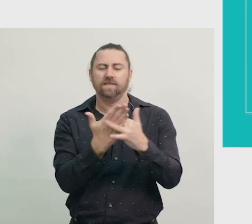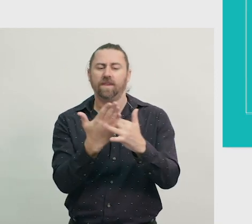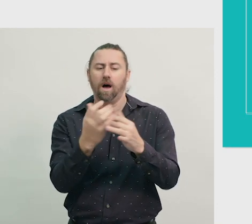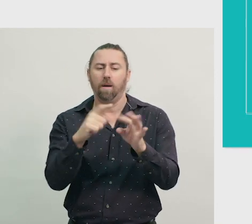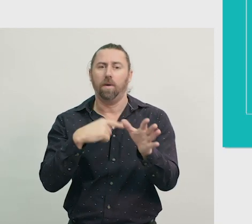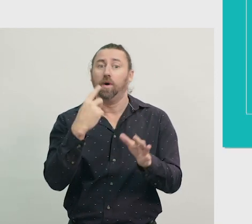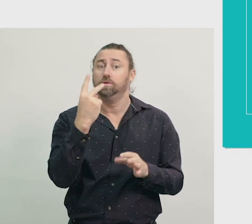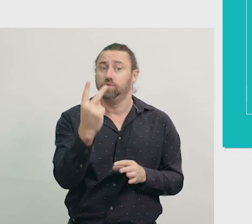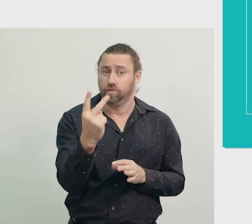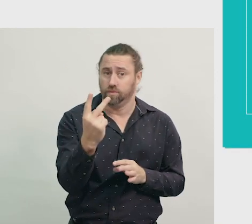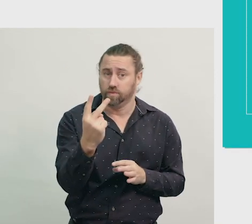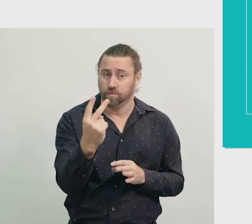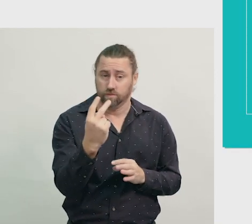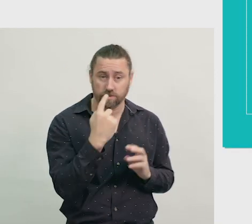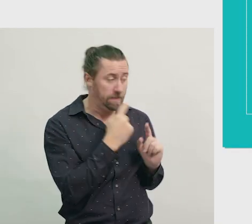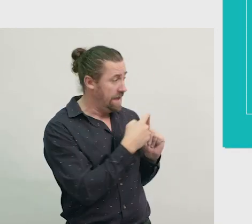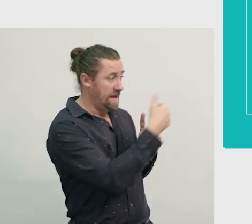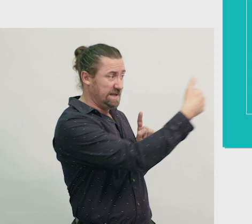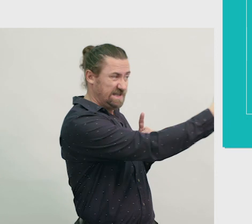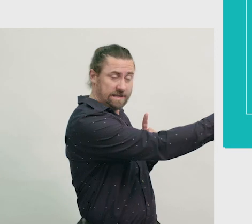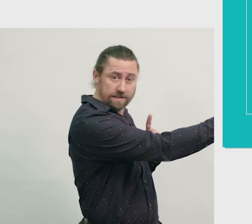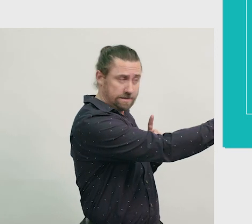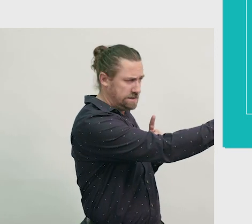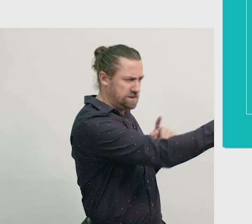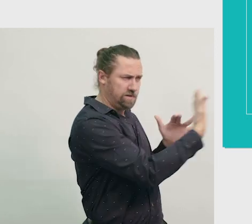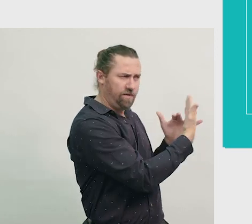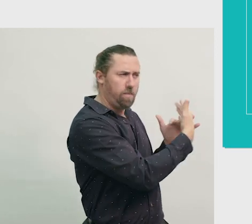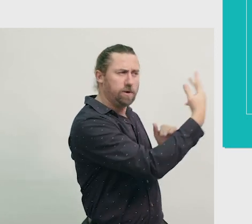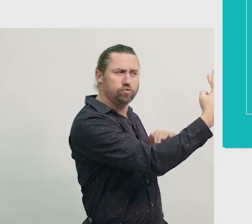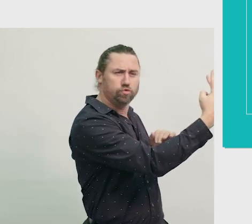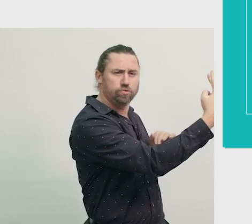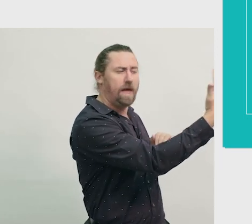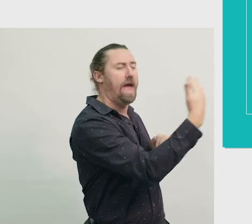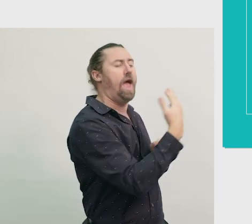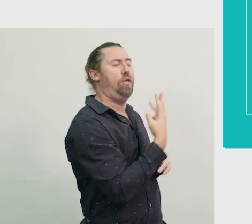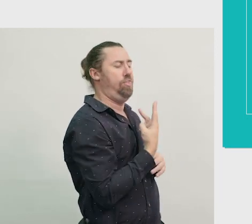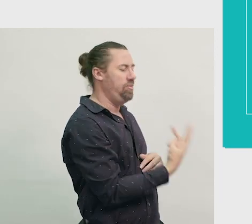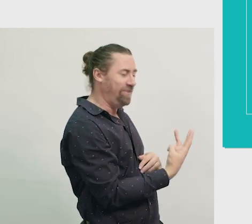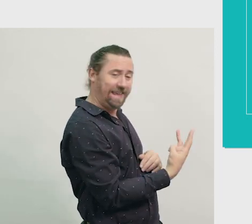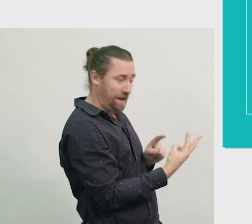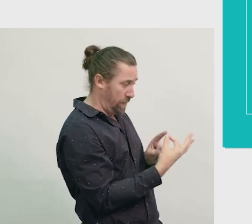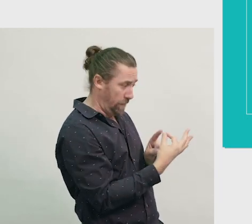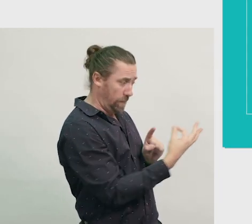so the base of the new shape is 6 squares divided by 2, 3 squares along.